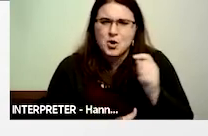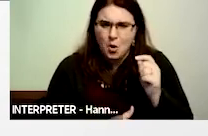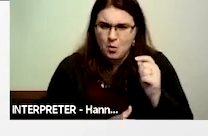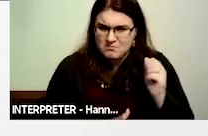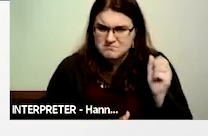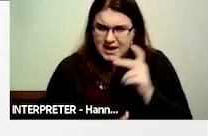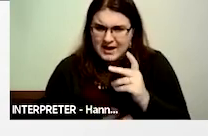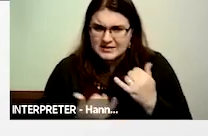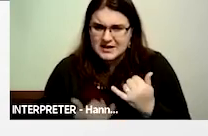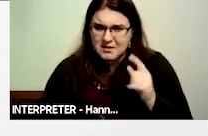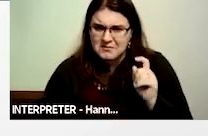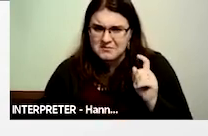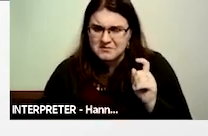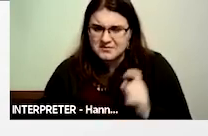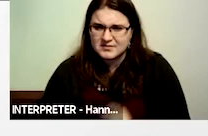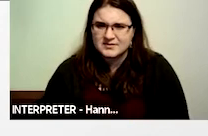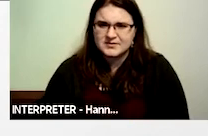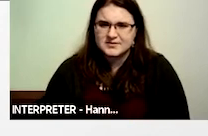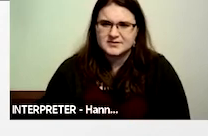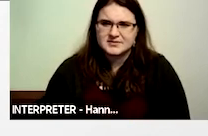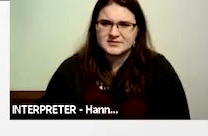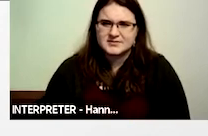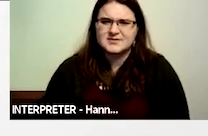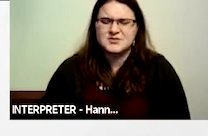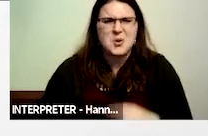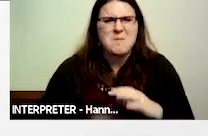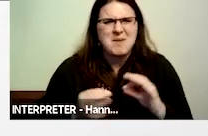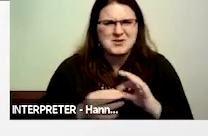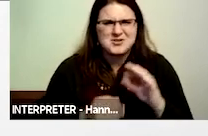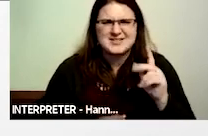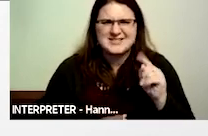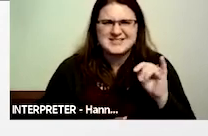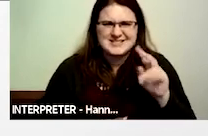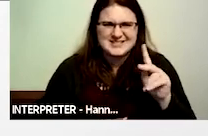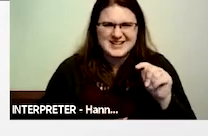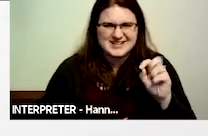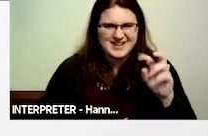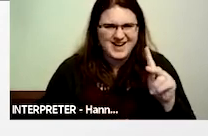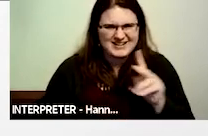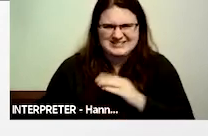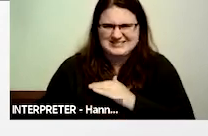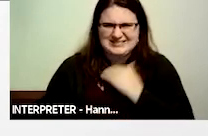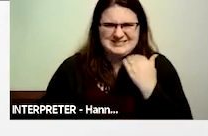Rick Mislan: Or, you know, you mentioned no to tick tock because of whatever but maybe there's something there. I know that there's a hacker